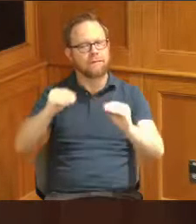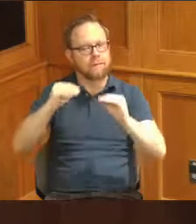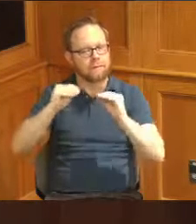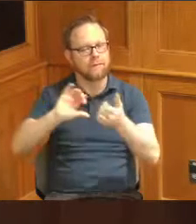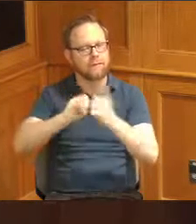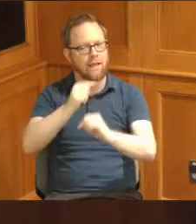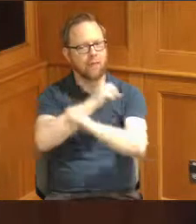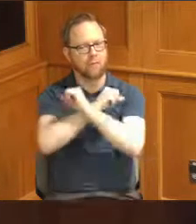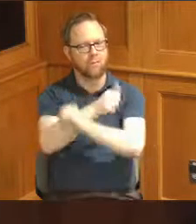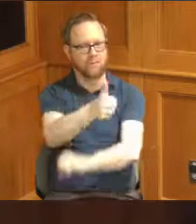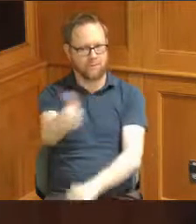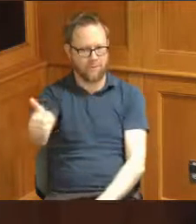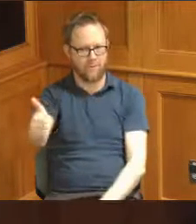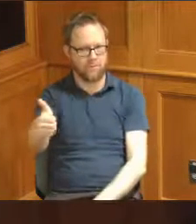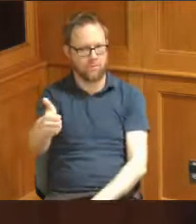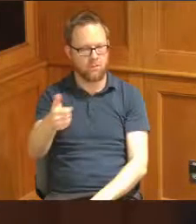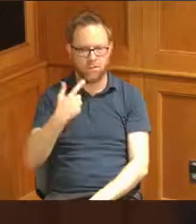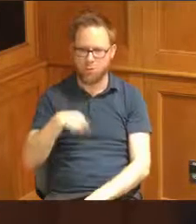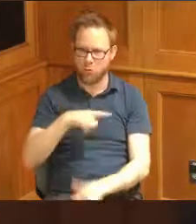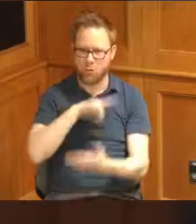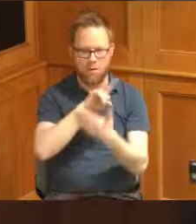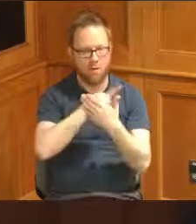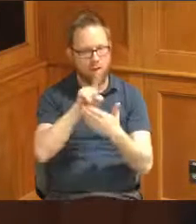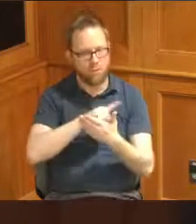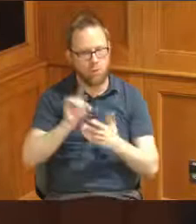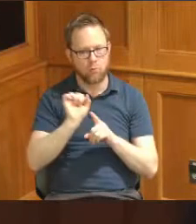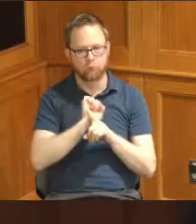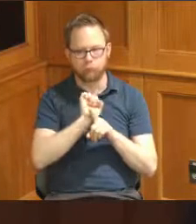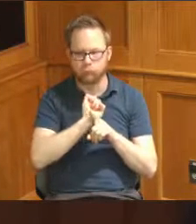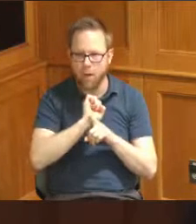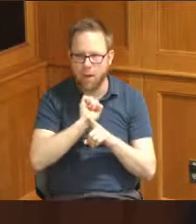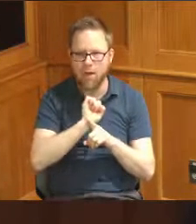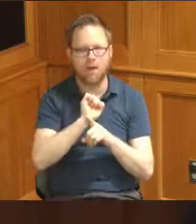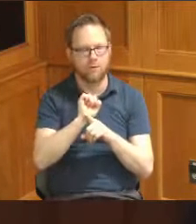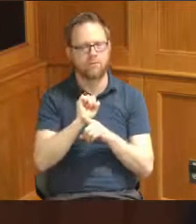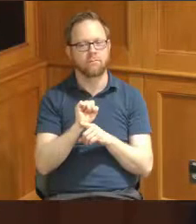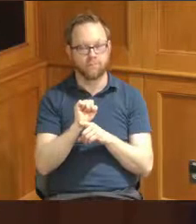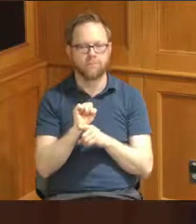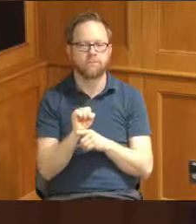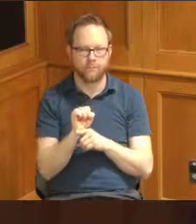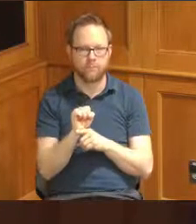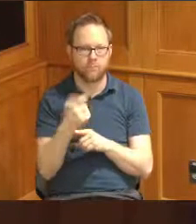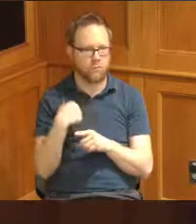same vein and so we practice that Weekly to make sure we can deliver those messages appropriately